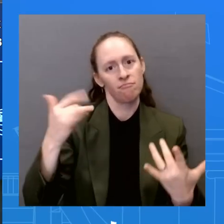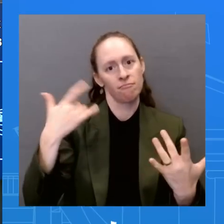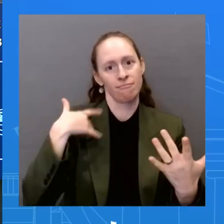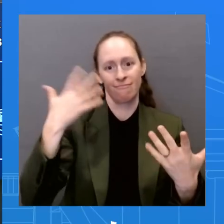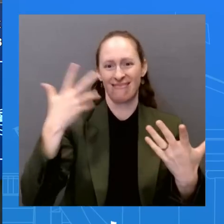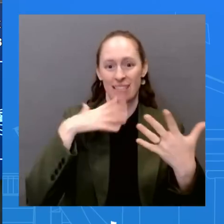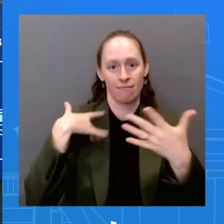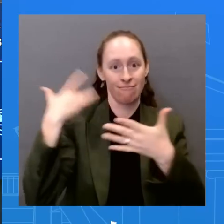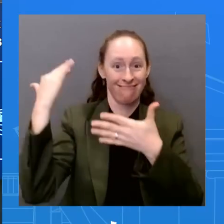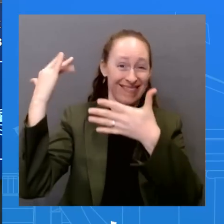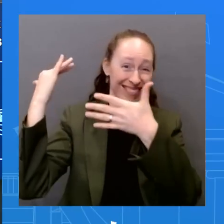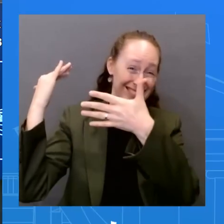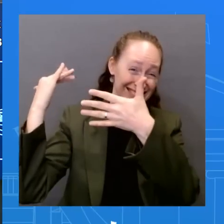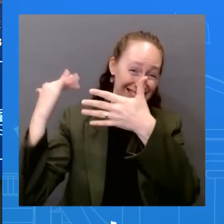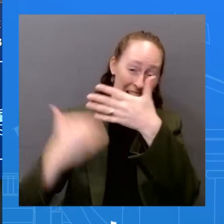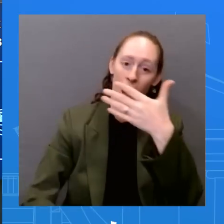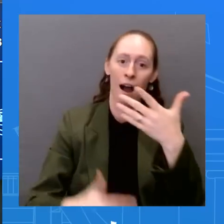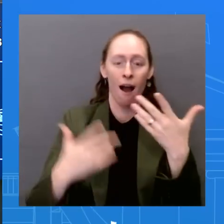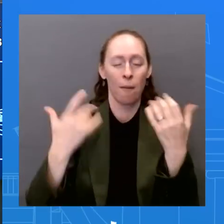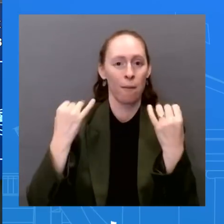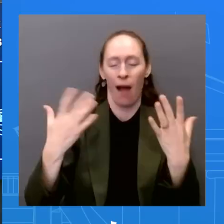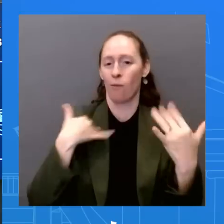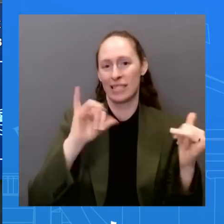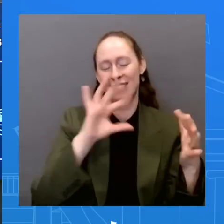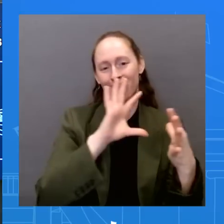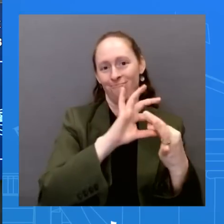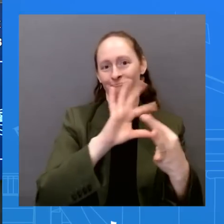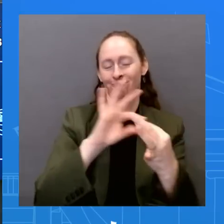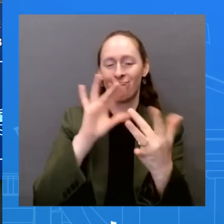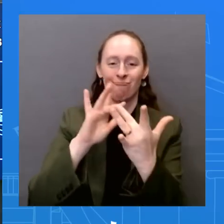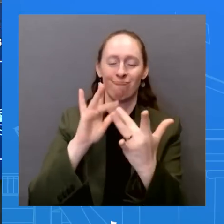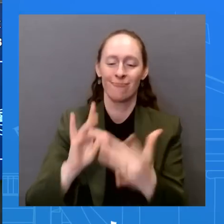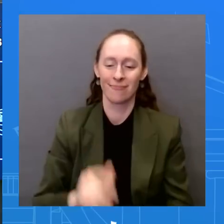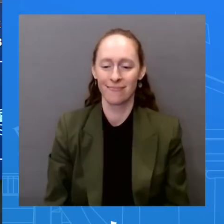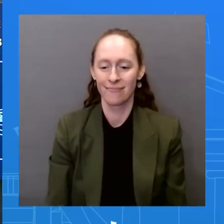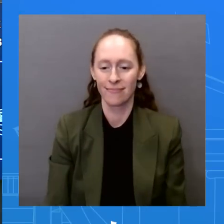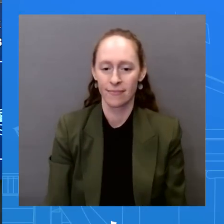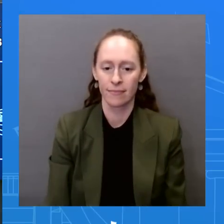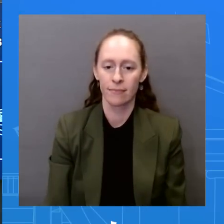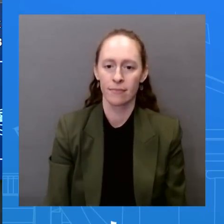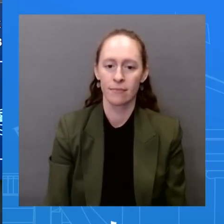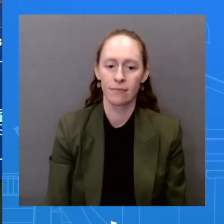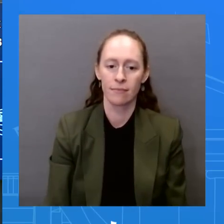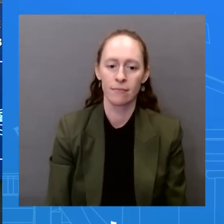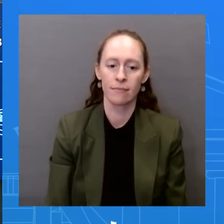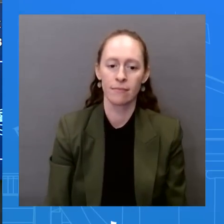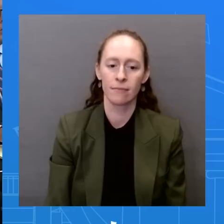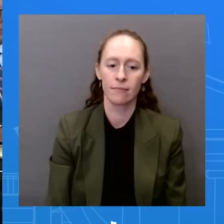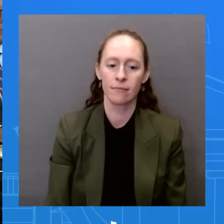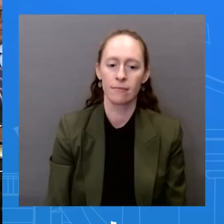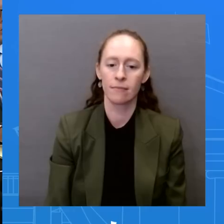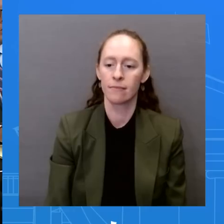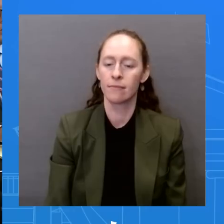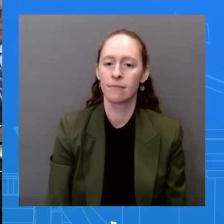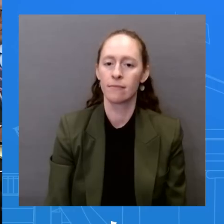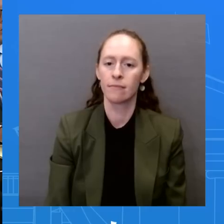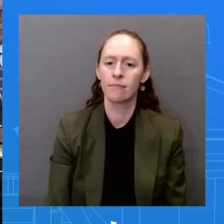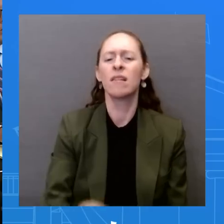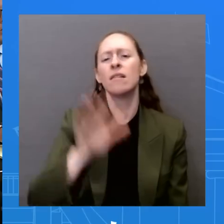Ms. Jean-Pierre: And, Jeff, last one. The Press: You mentioned -- right here. You mentioned the rest of the world. Can you give us a sense of where you see outbreaks